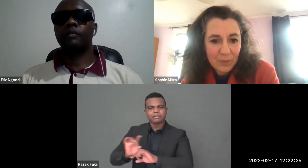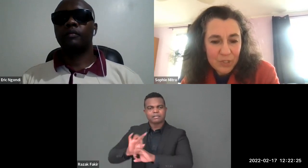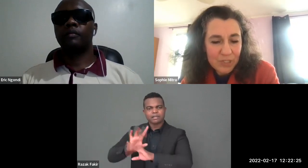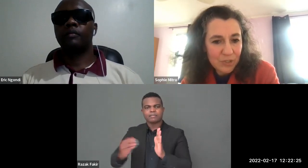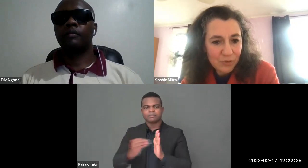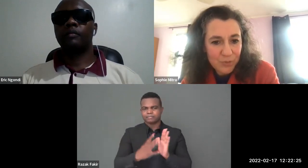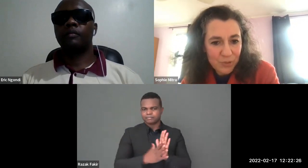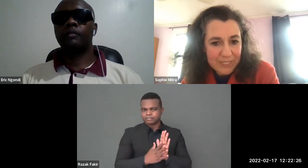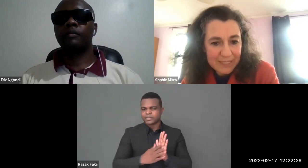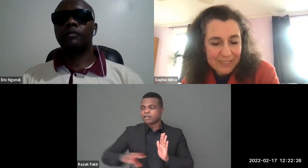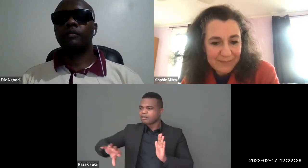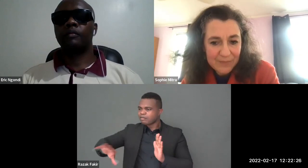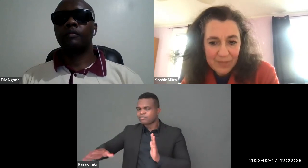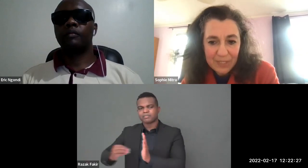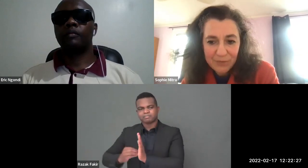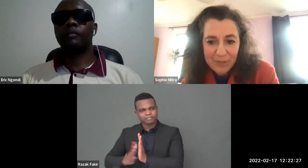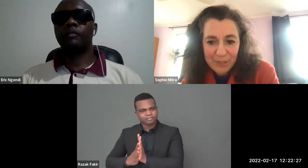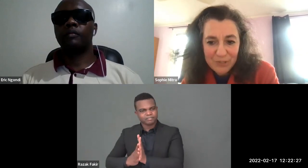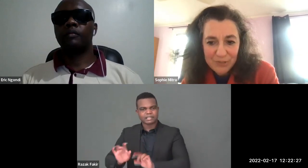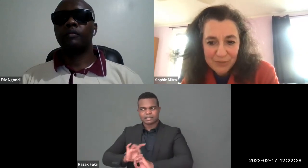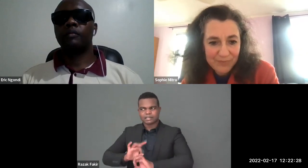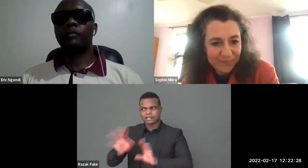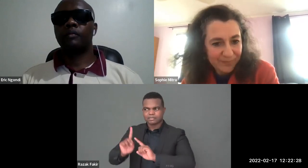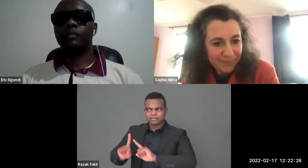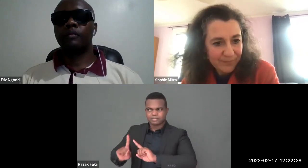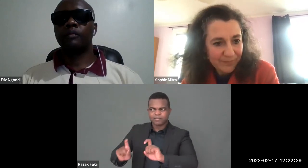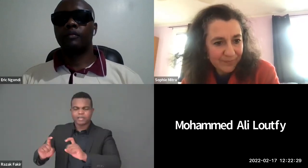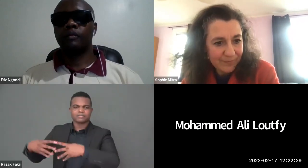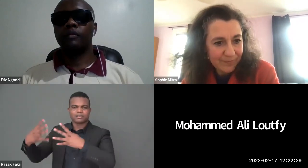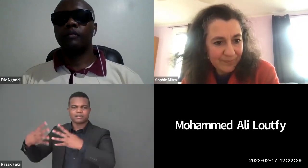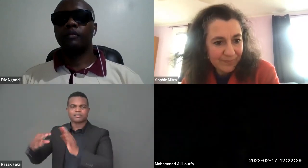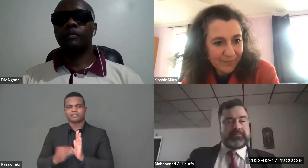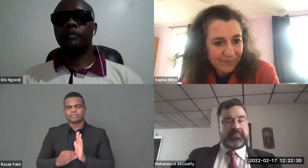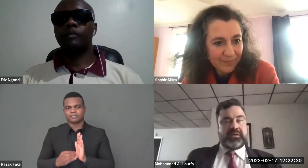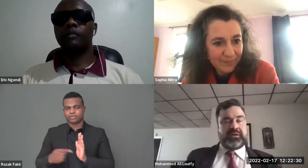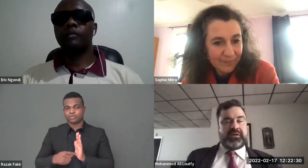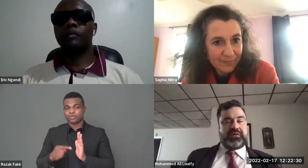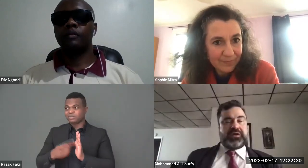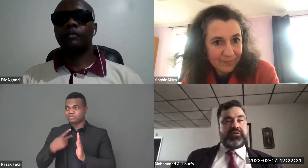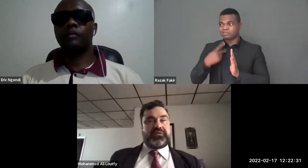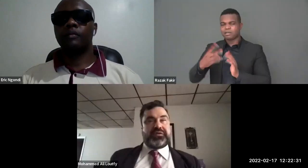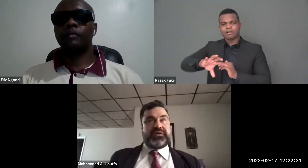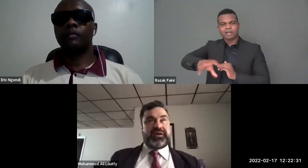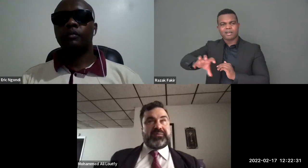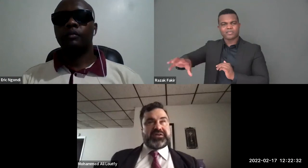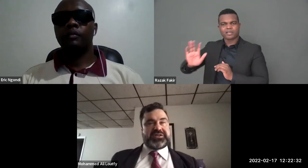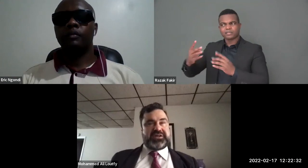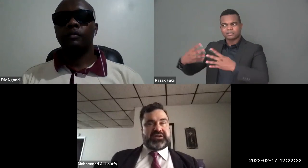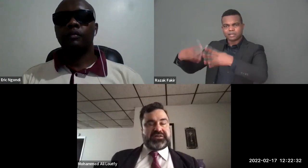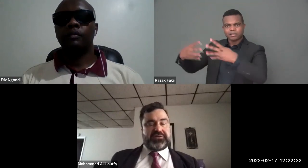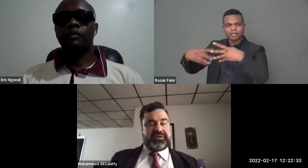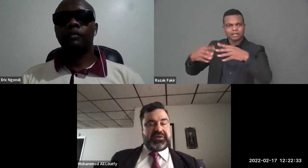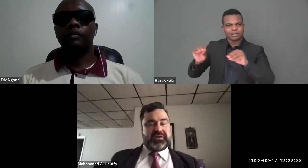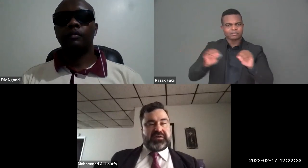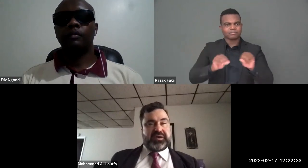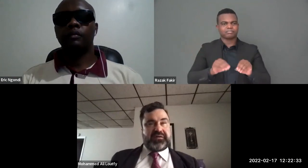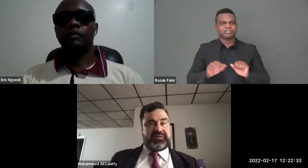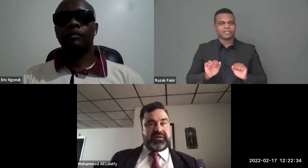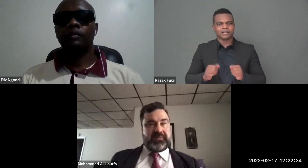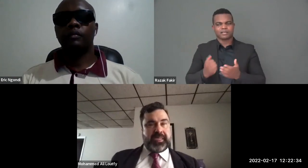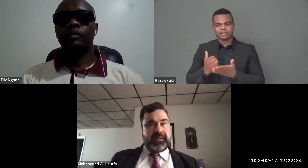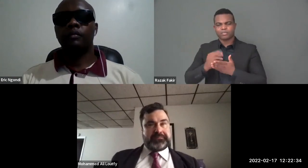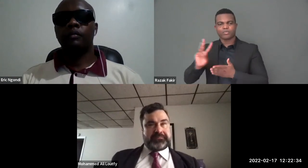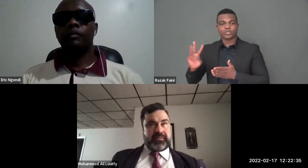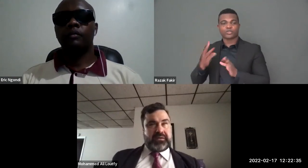Sophie Mitra: If an individual has multi ponty privations meaning they they perhaps they're not working, but also do not have adequate housing, at the same time.